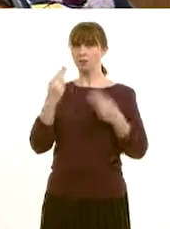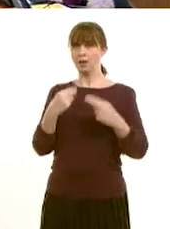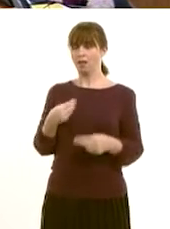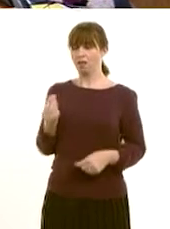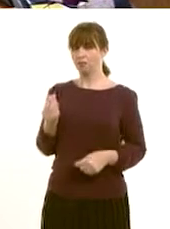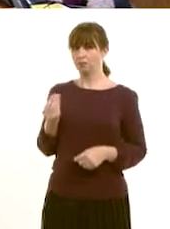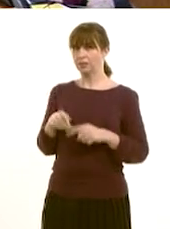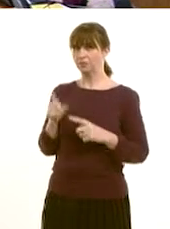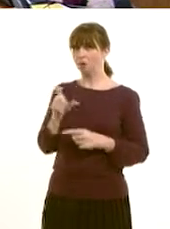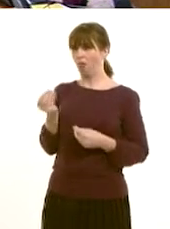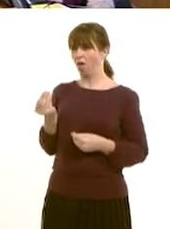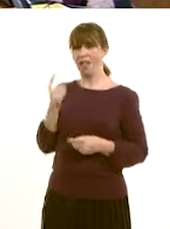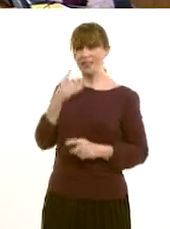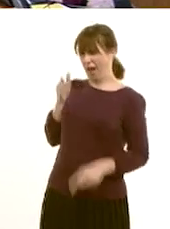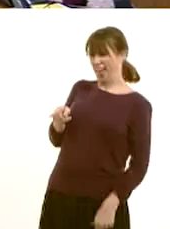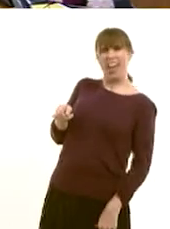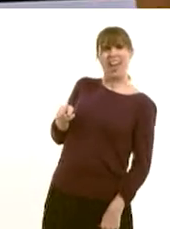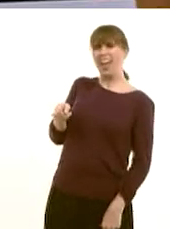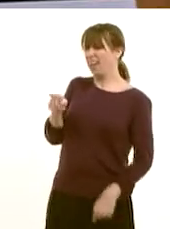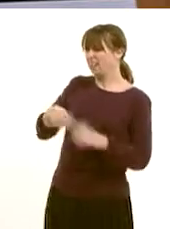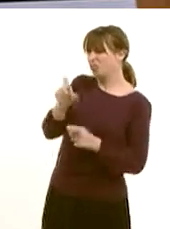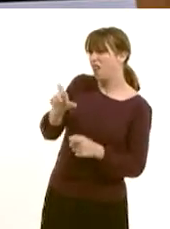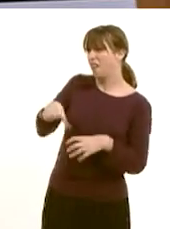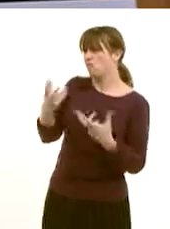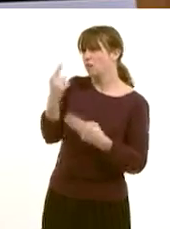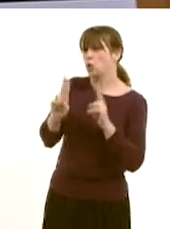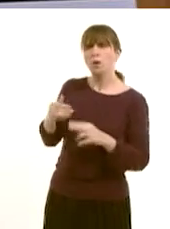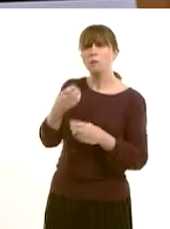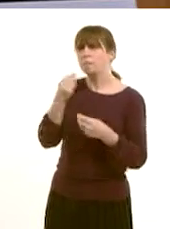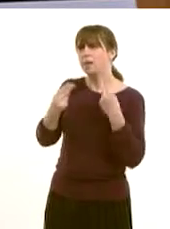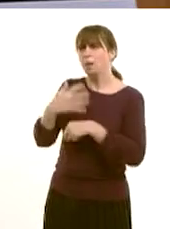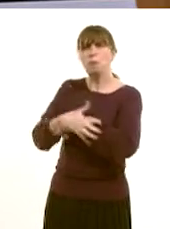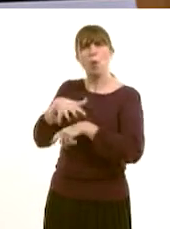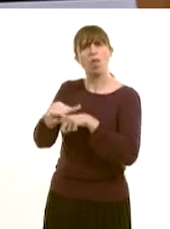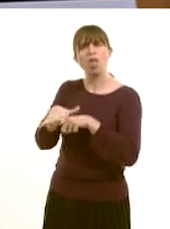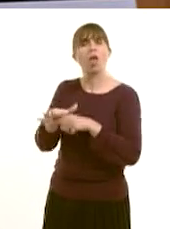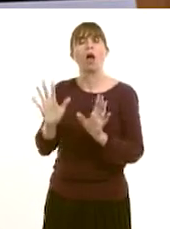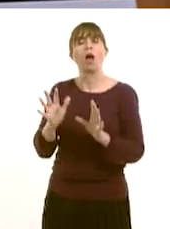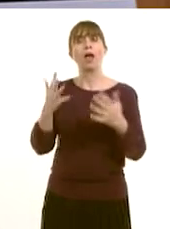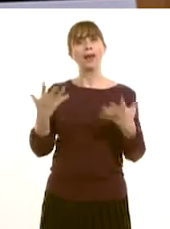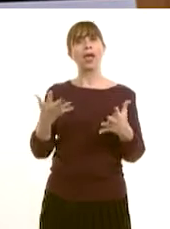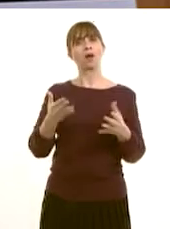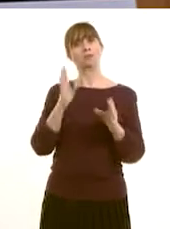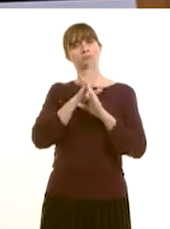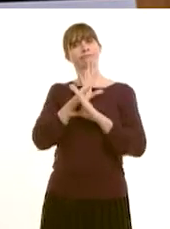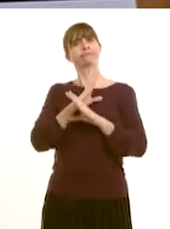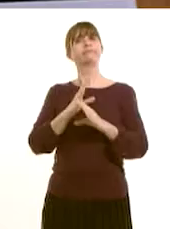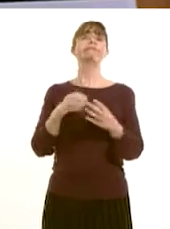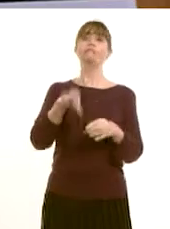Those days thankfully, hopefully, are largely gone, but thatís one way, of course, of removing that stigma, which the leader of the Liberal Democrats is quite right to say still exists.